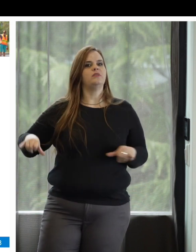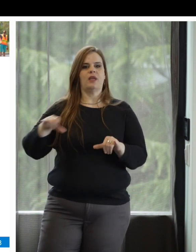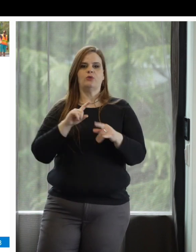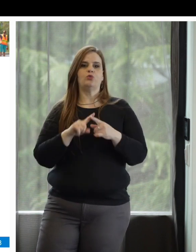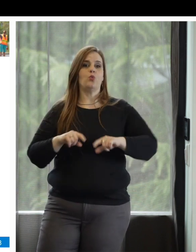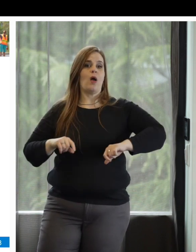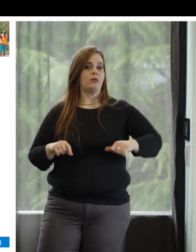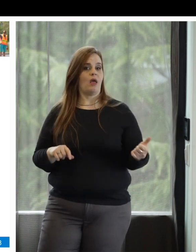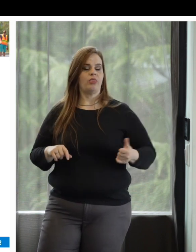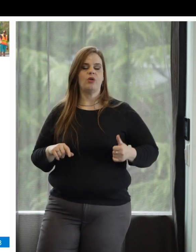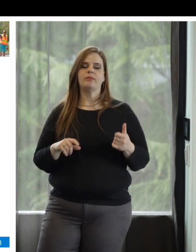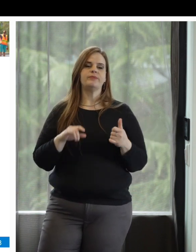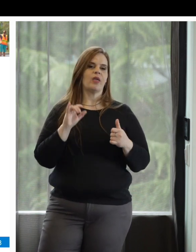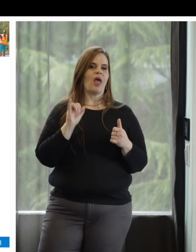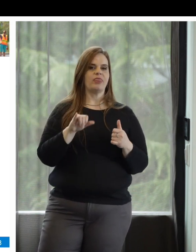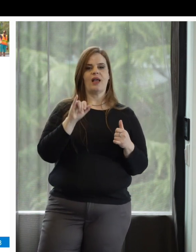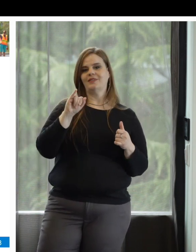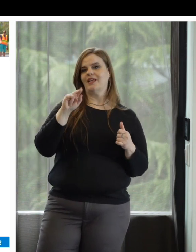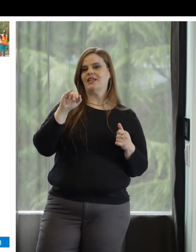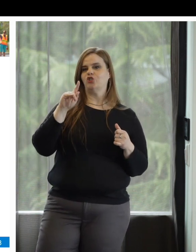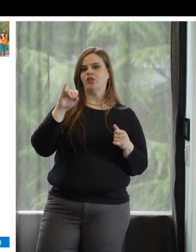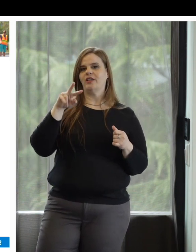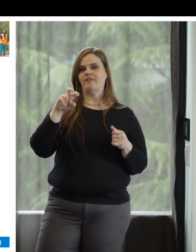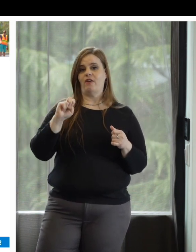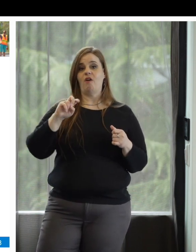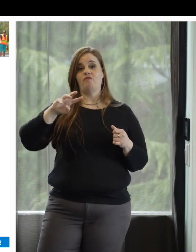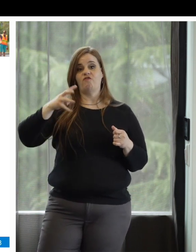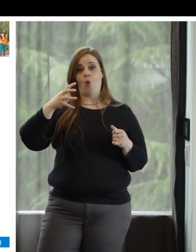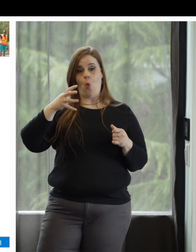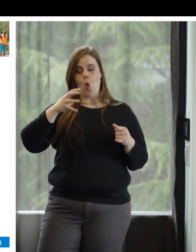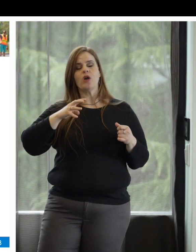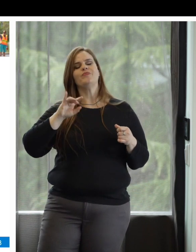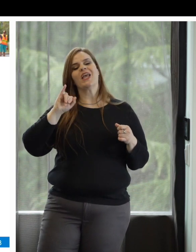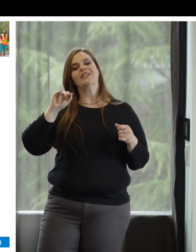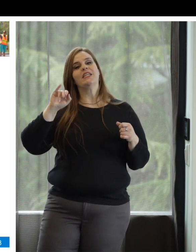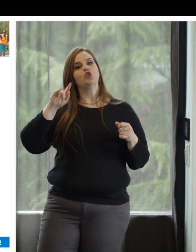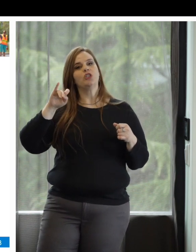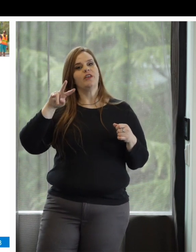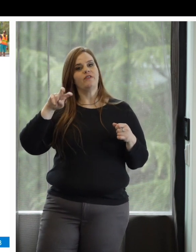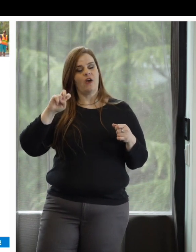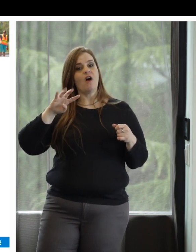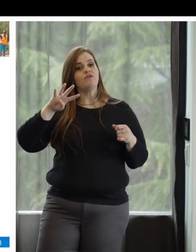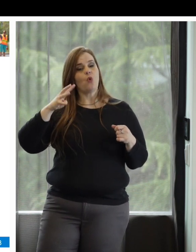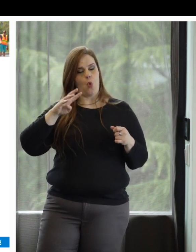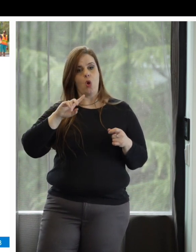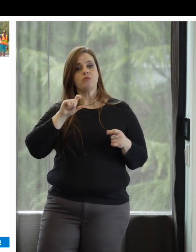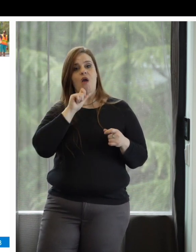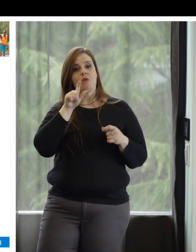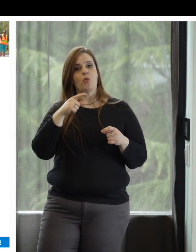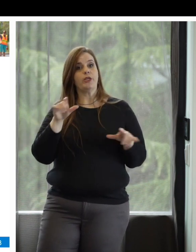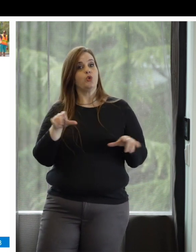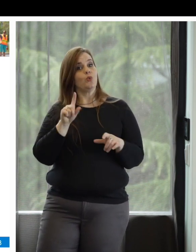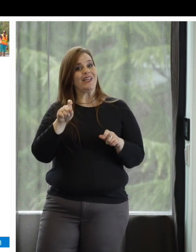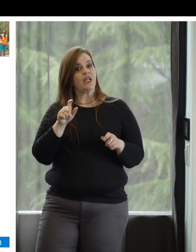and that is initiative 4. Where Initiative 4 is you only need training on what